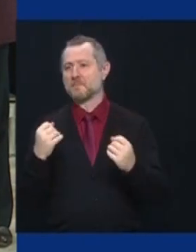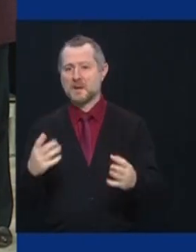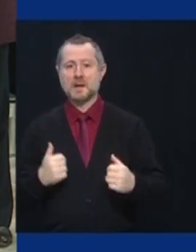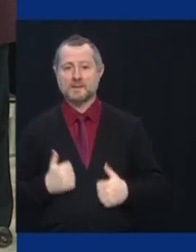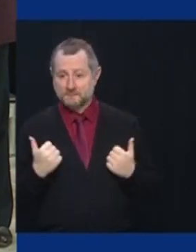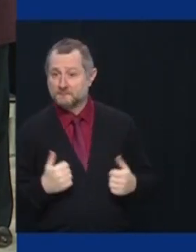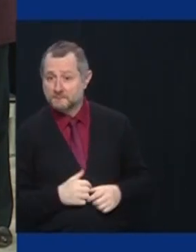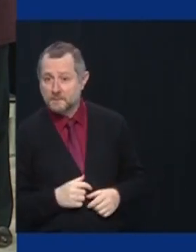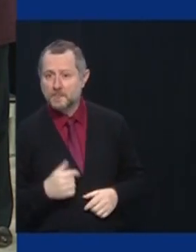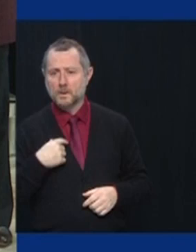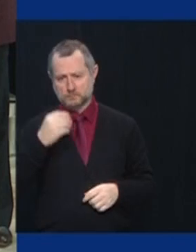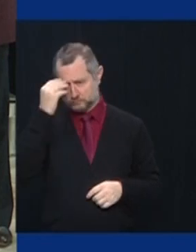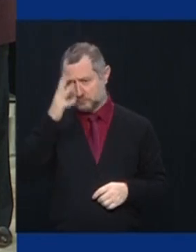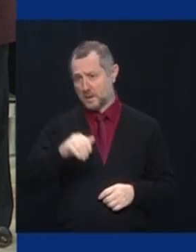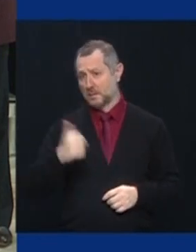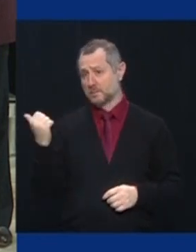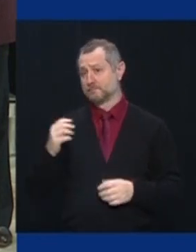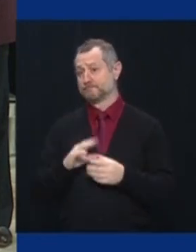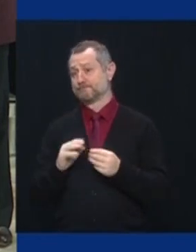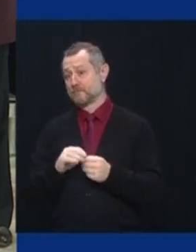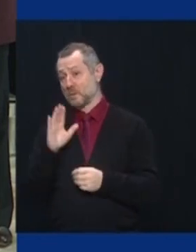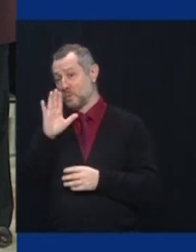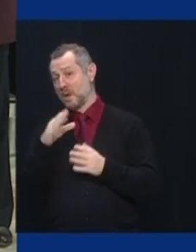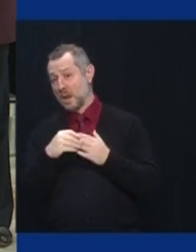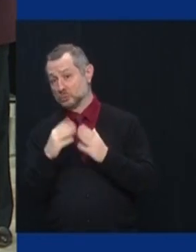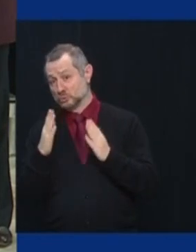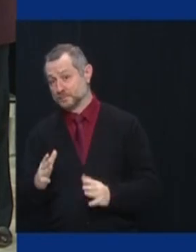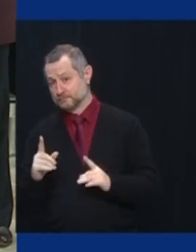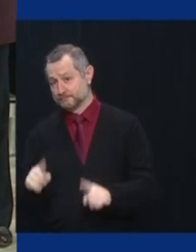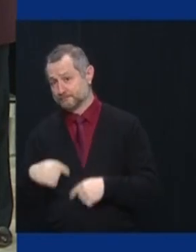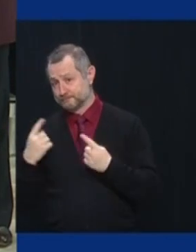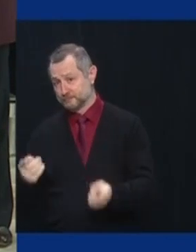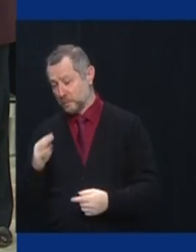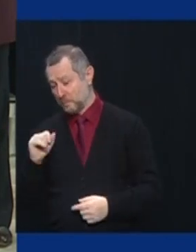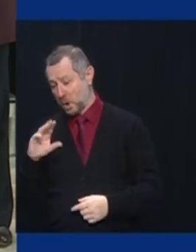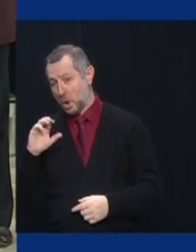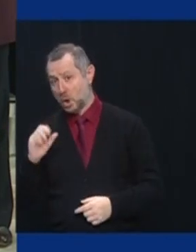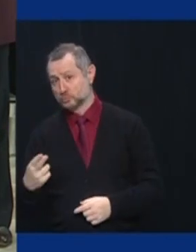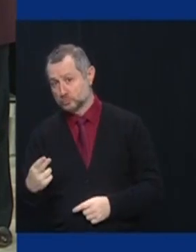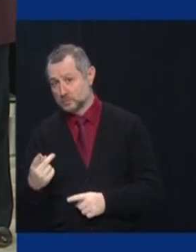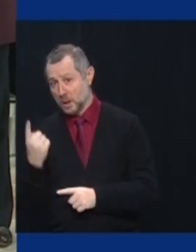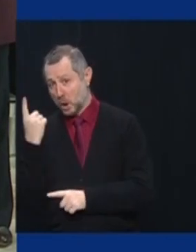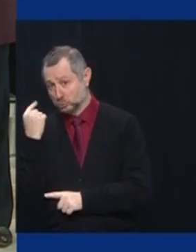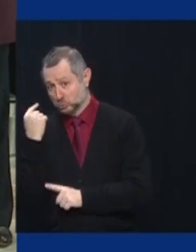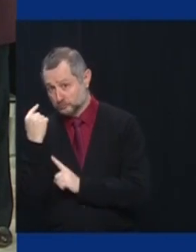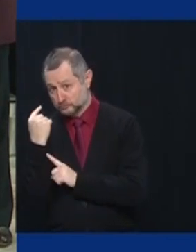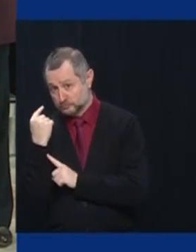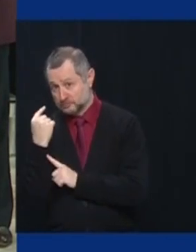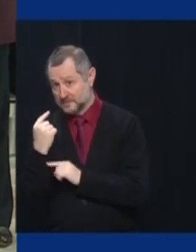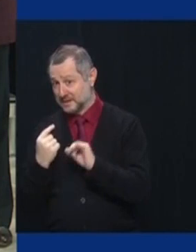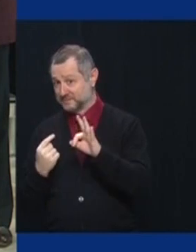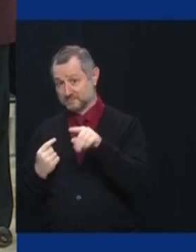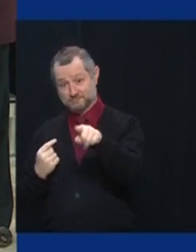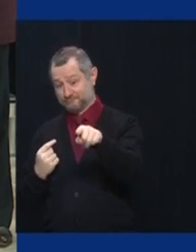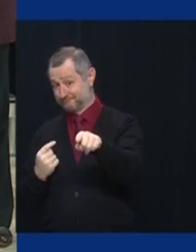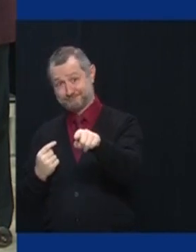I WANT TO THANK THE GOVERNOR FOR YOUR EFFORTS HAVE SAVED LIVES. ANOTHER THING I SAID, IF IT